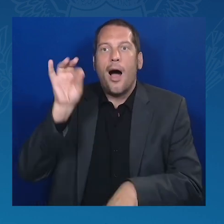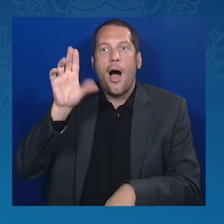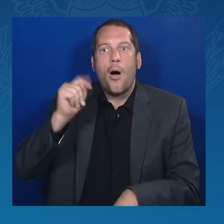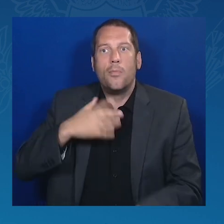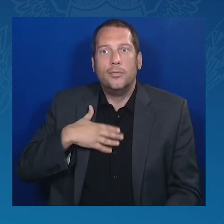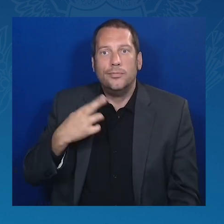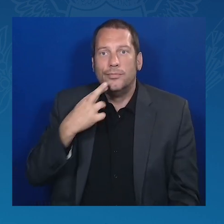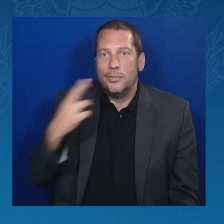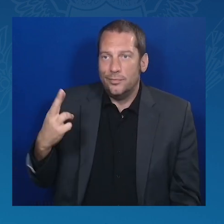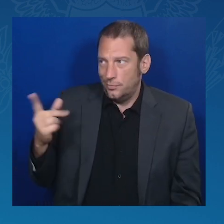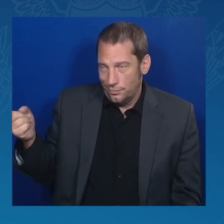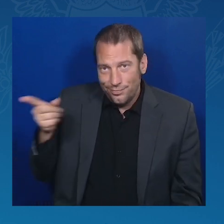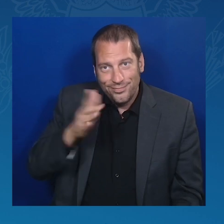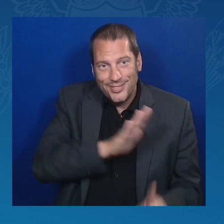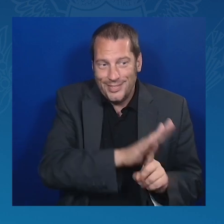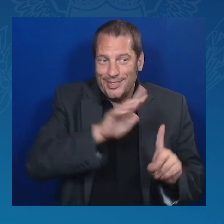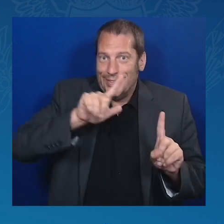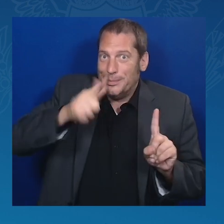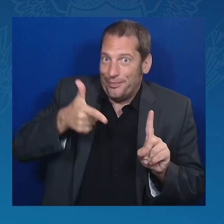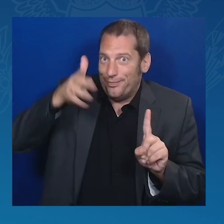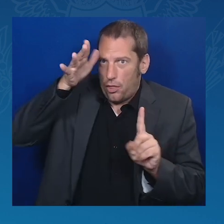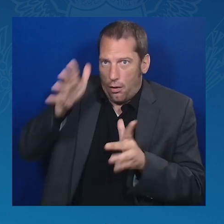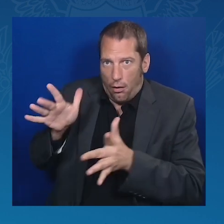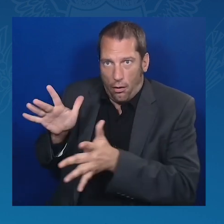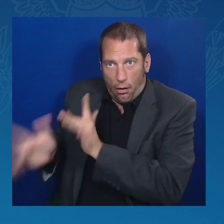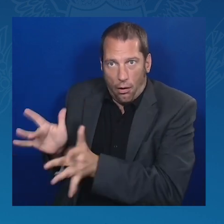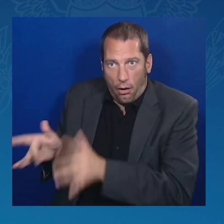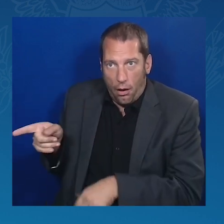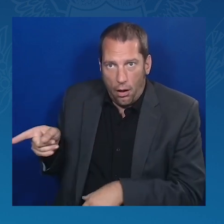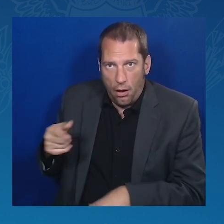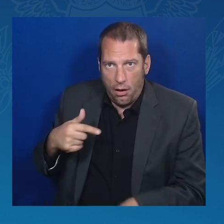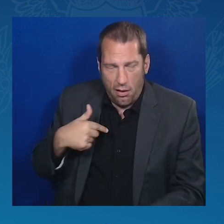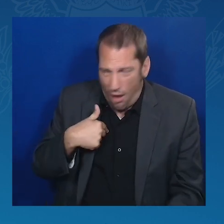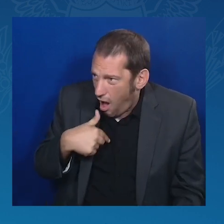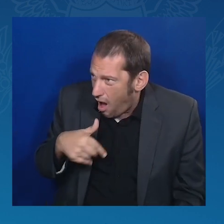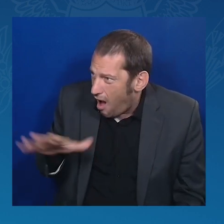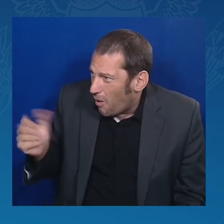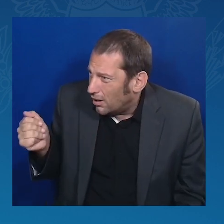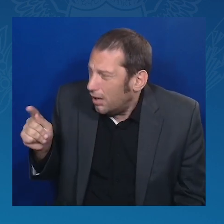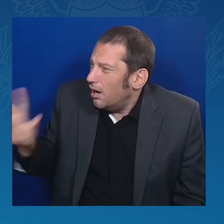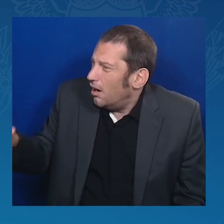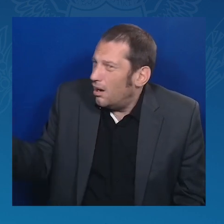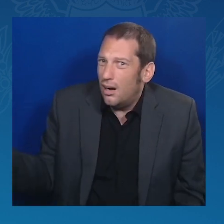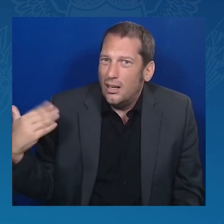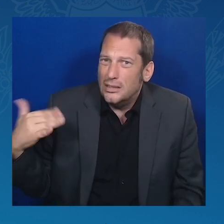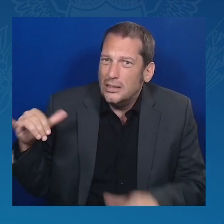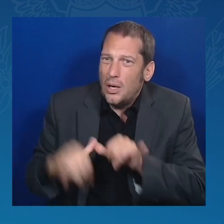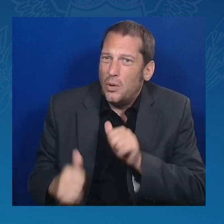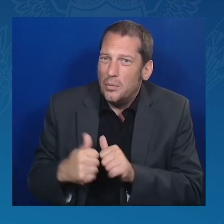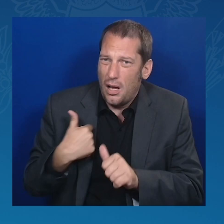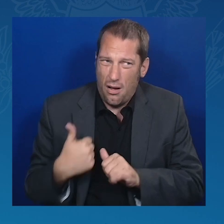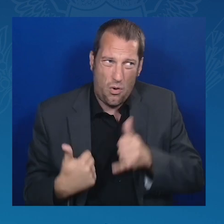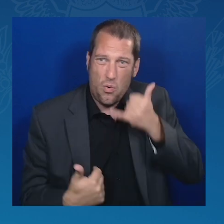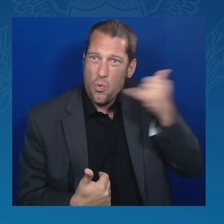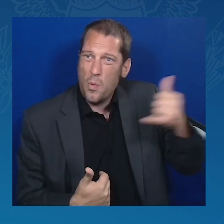of course she does, and she did. And I made a decision then at a very young age that I wanted to do the work